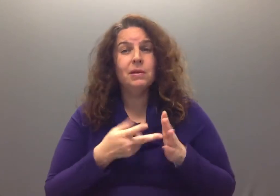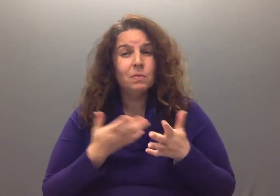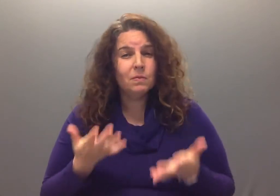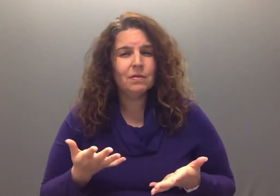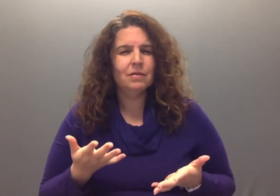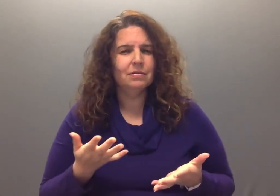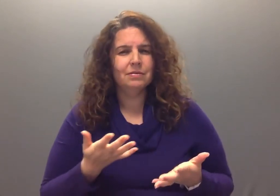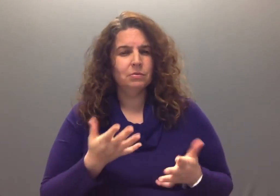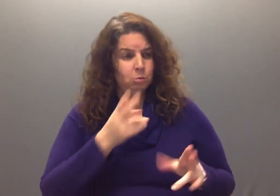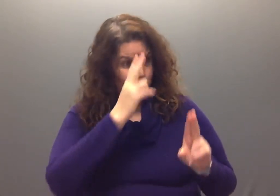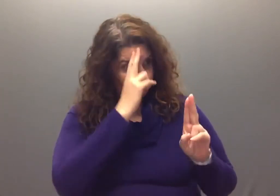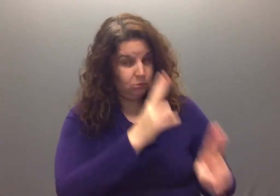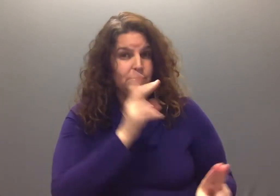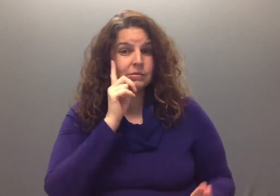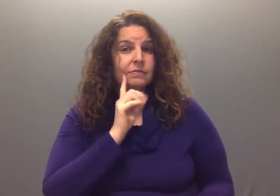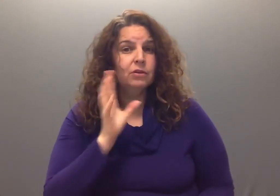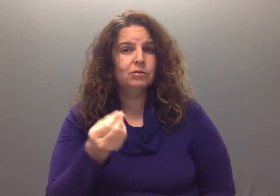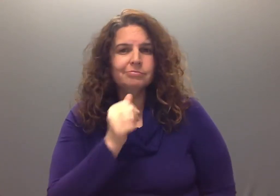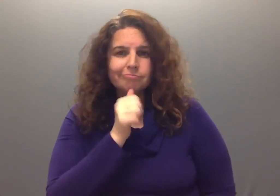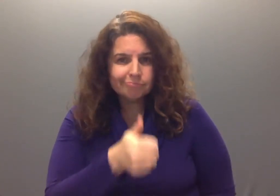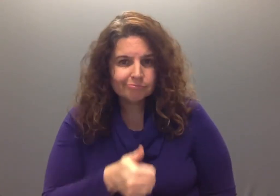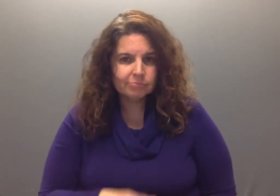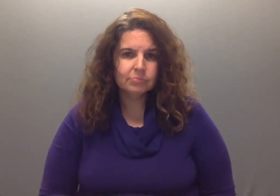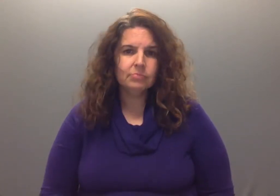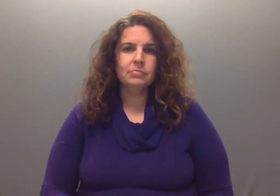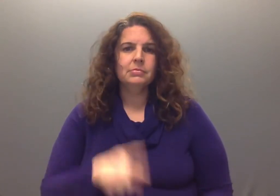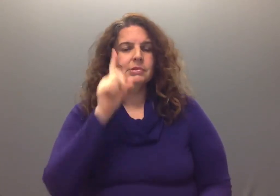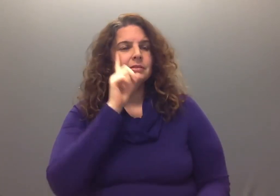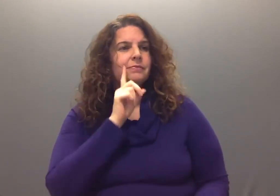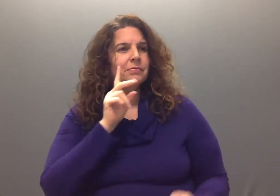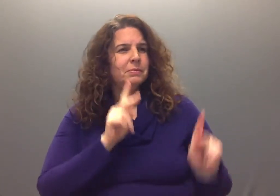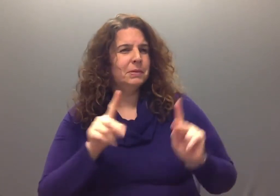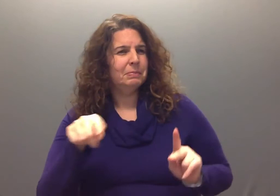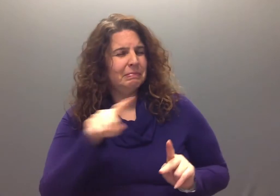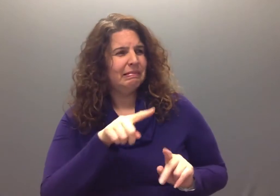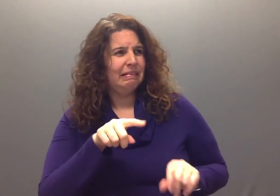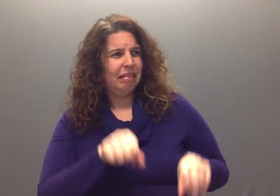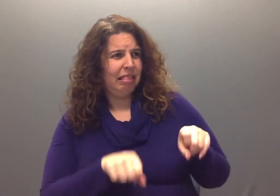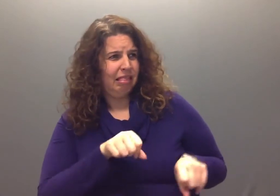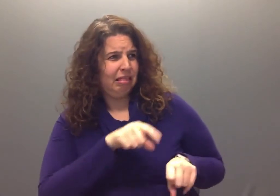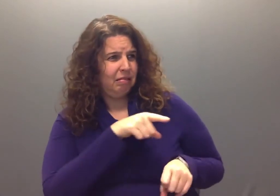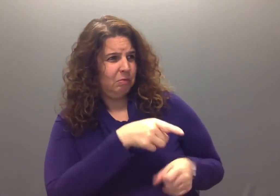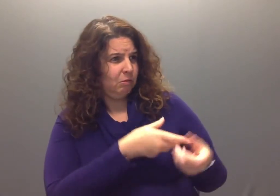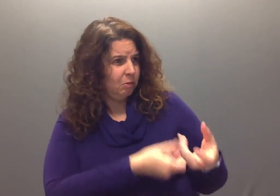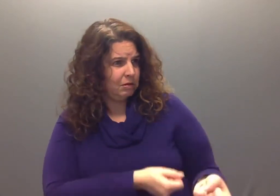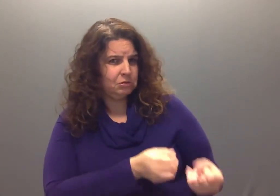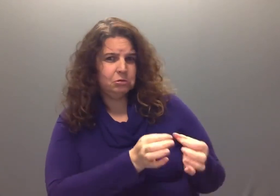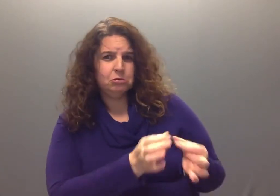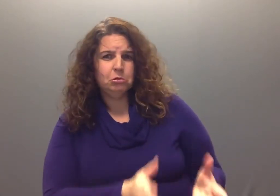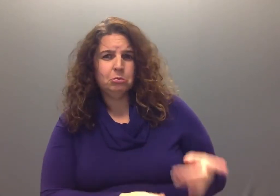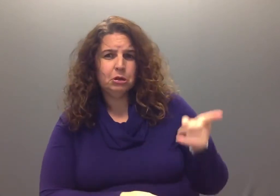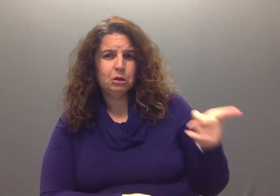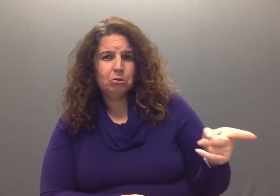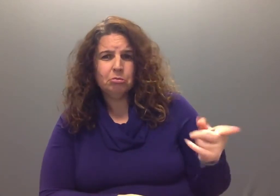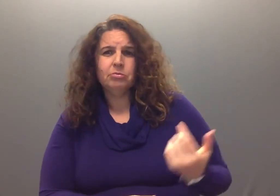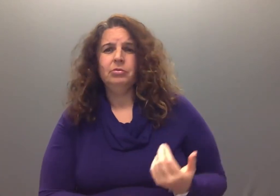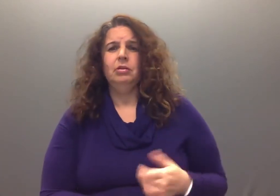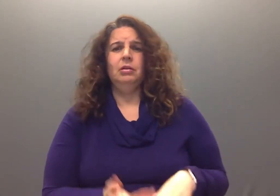Deaf people then develop uncertainty about trusting the interpreters, because they don’t know who the interpreters are or where they come.